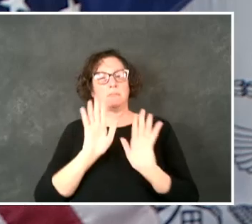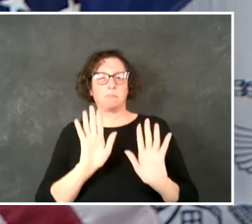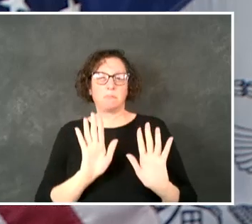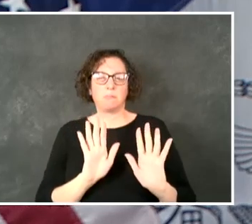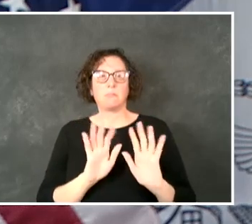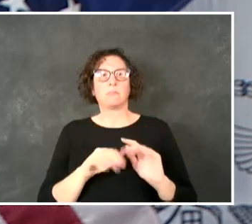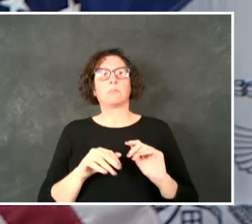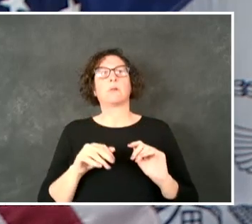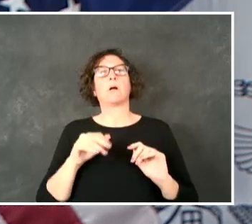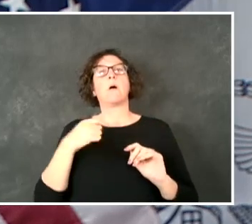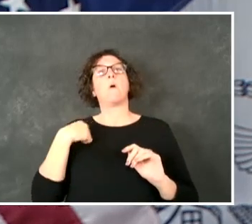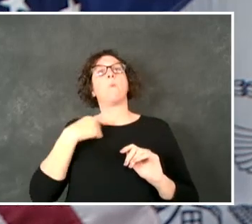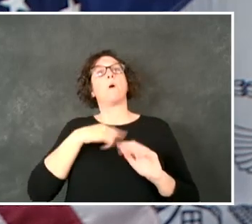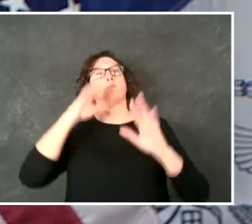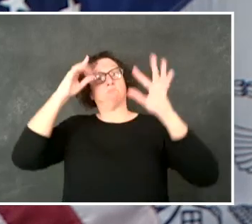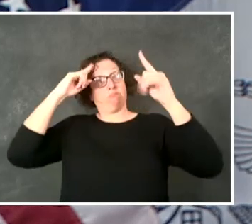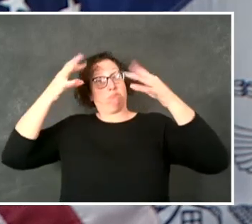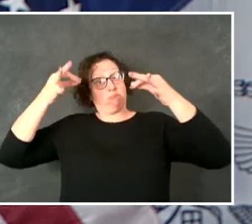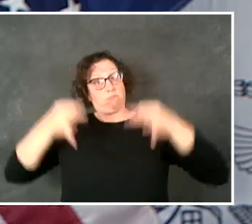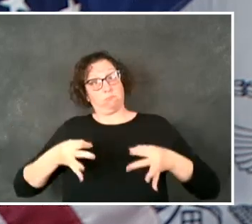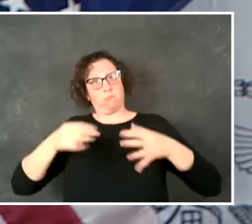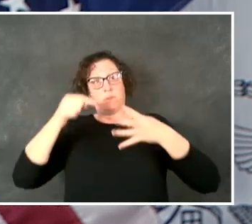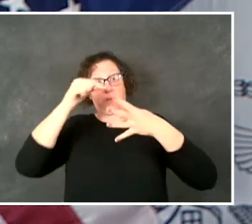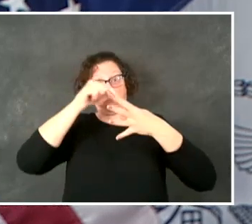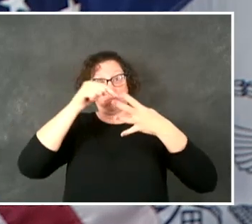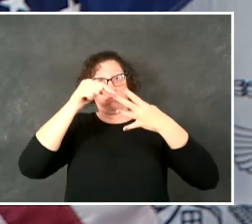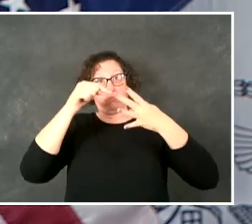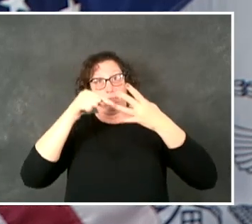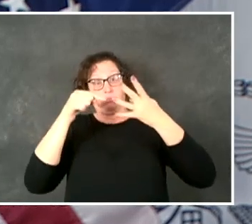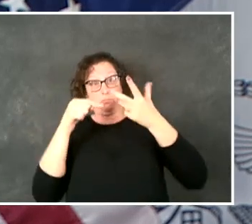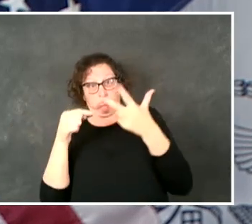IT WAS A CONSERVATIVE ACT